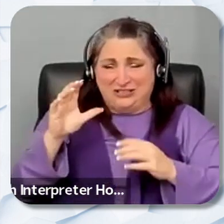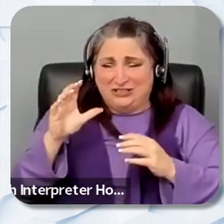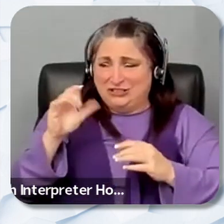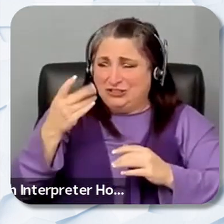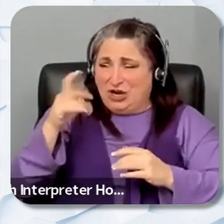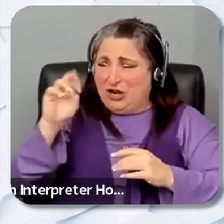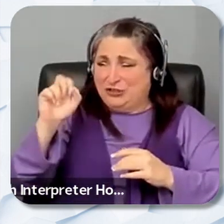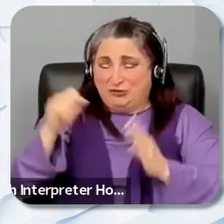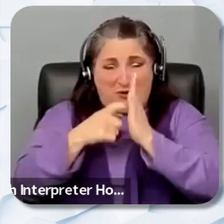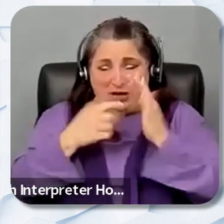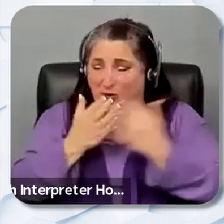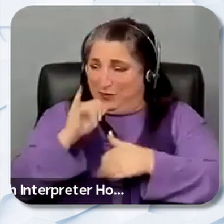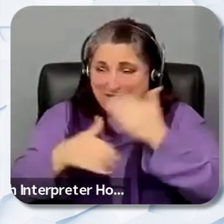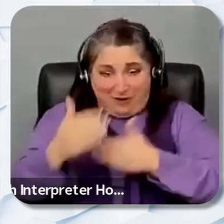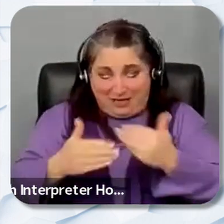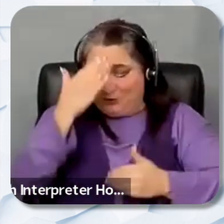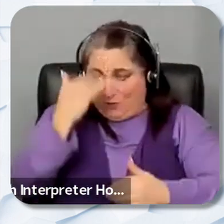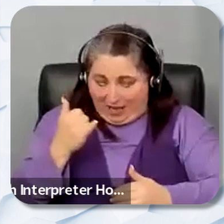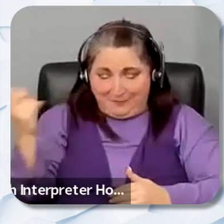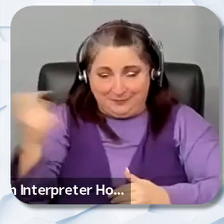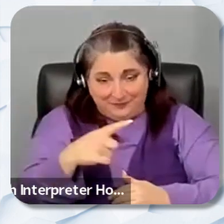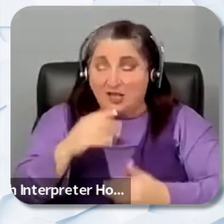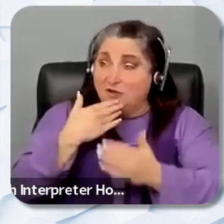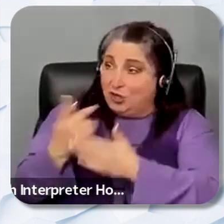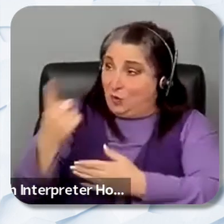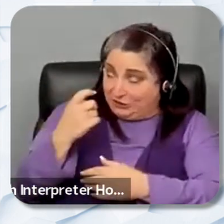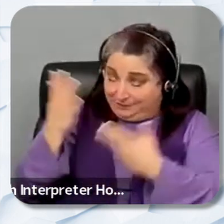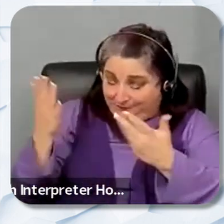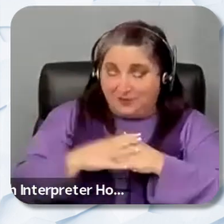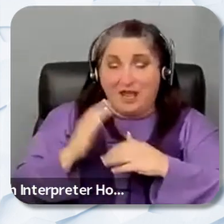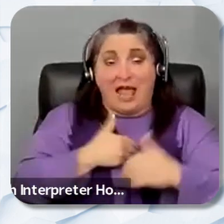they're required to go through this process is that our accountability system through